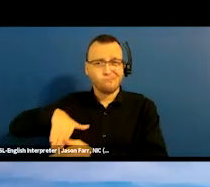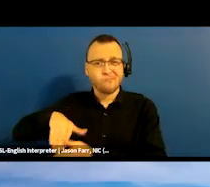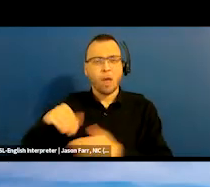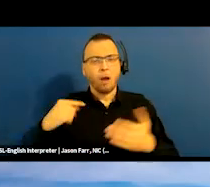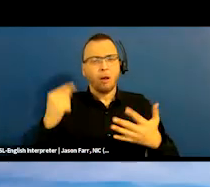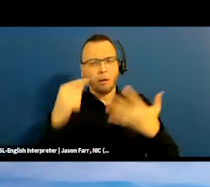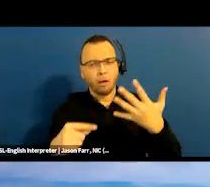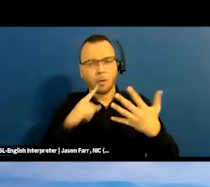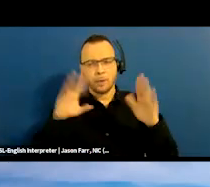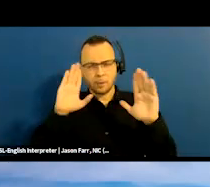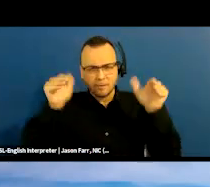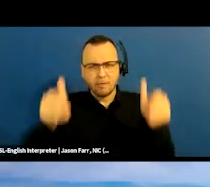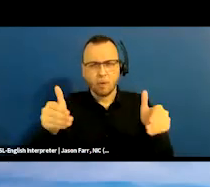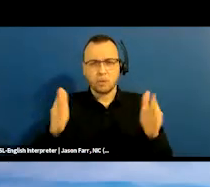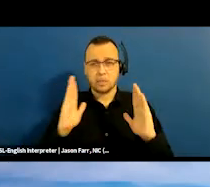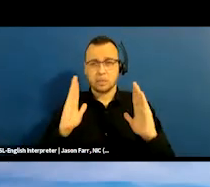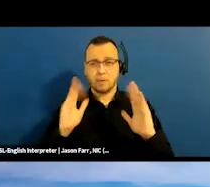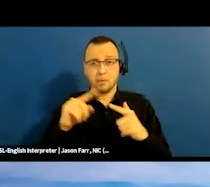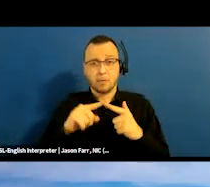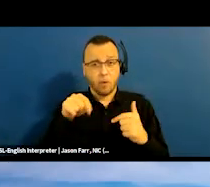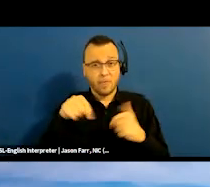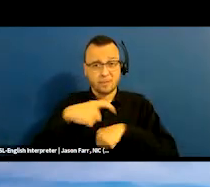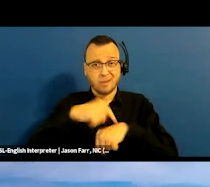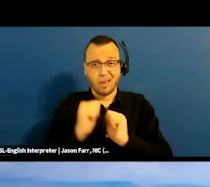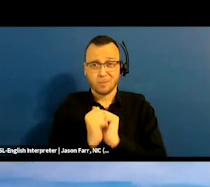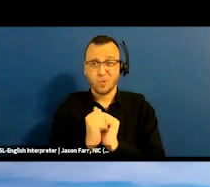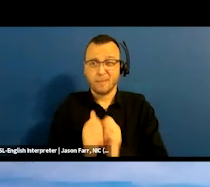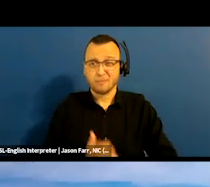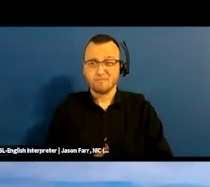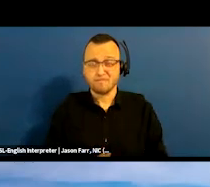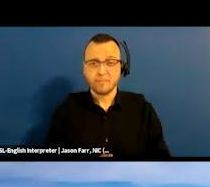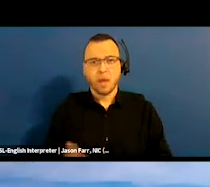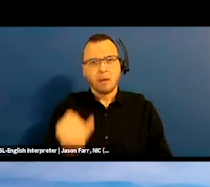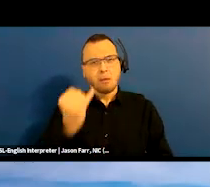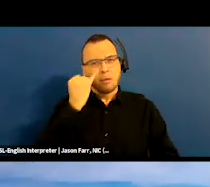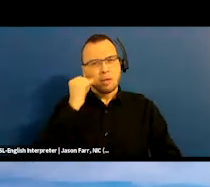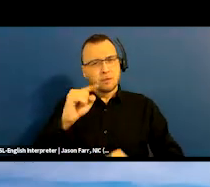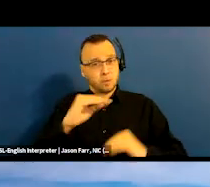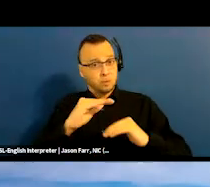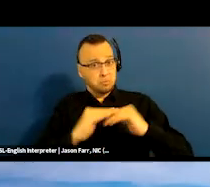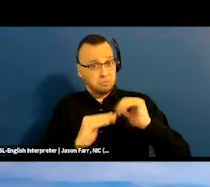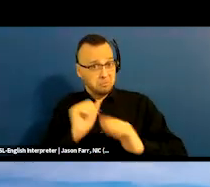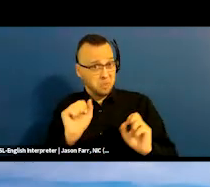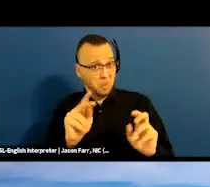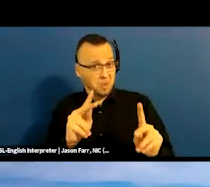by inviting you to just really fully arrive. So if you can maybe turn off emails